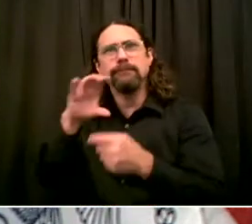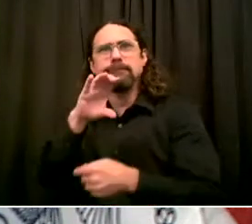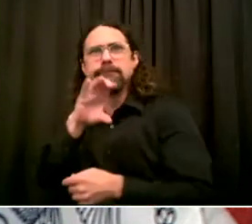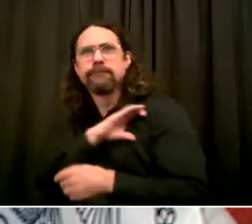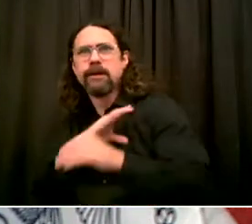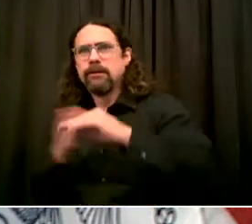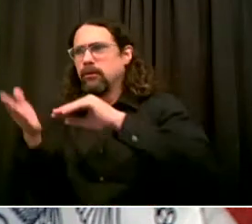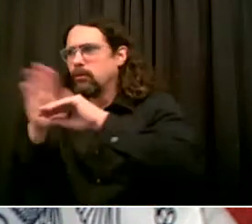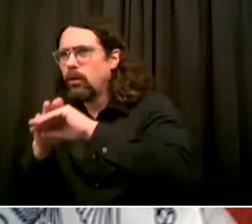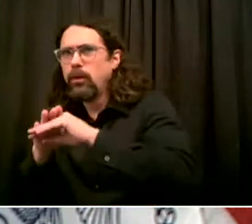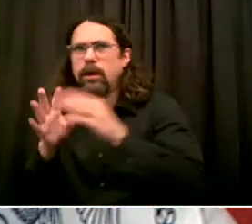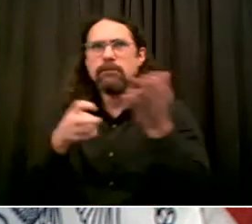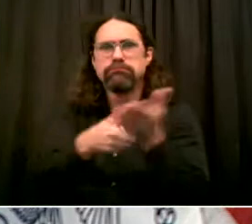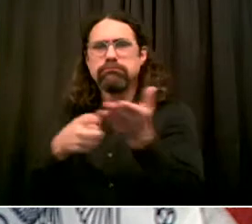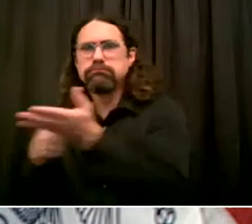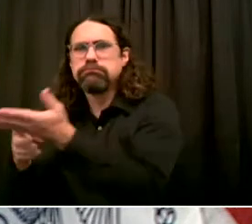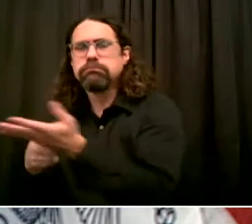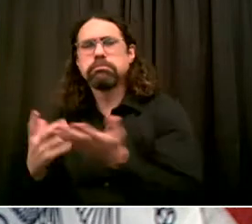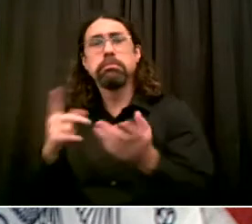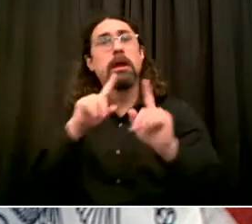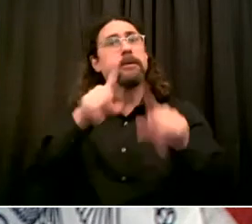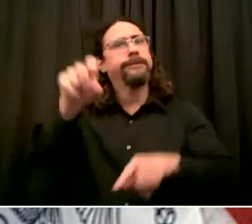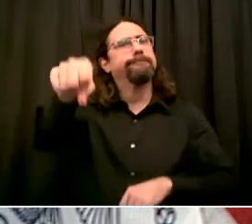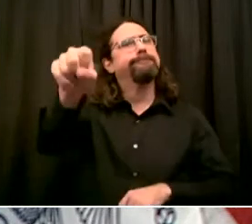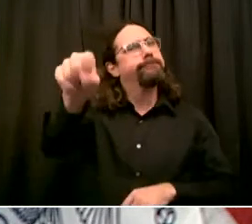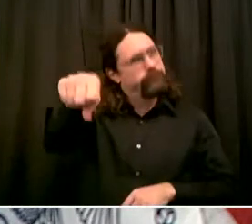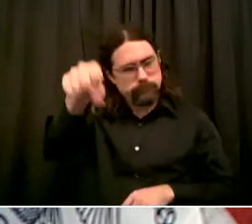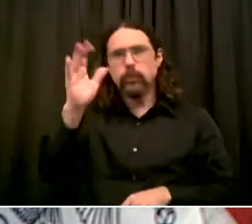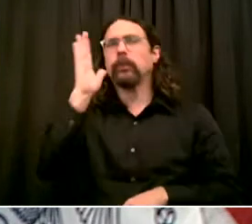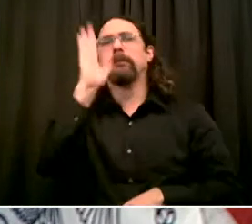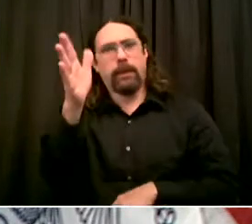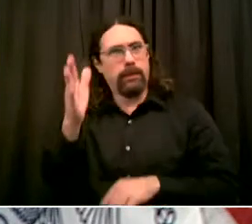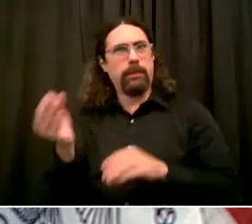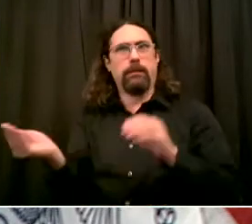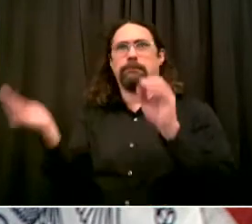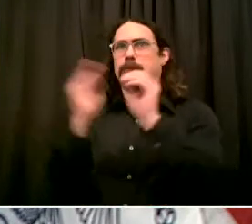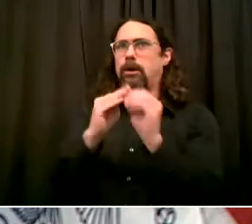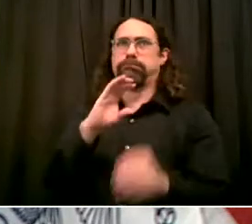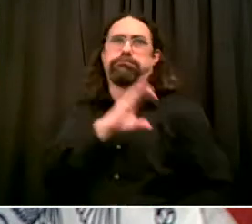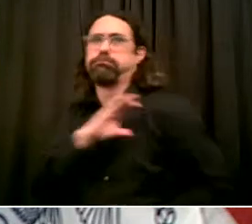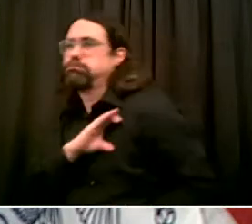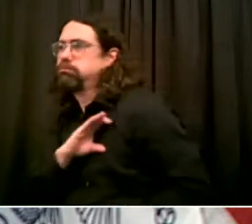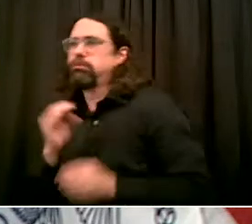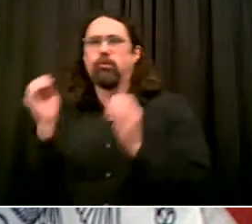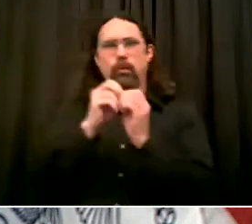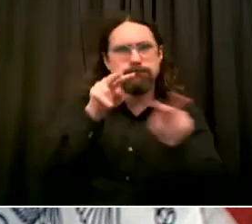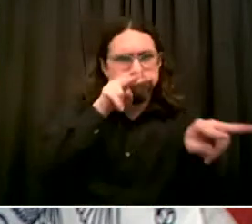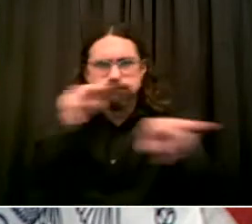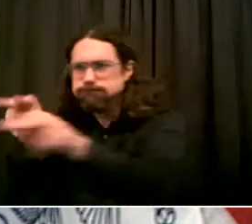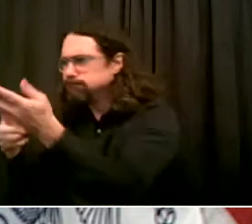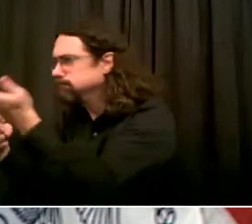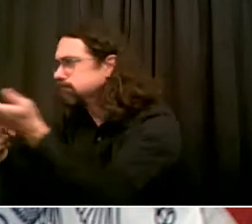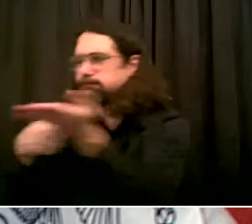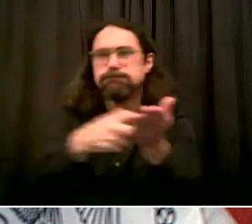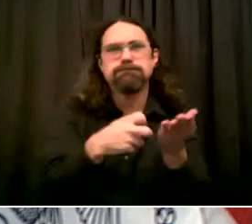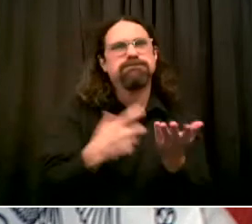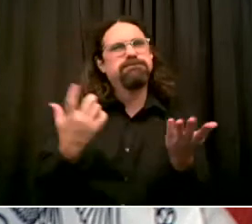MORE ENFORCEMENT. WE HAVE TO, ERIN, WE REALLY HAVE TO. I THINK PEOPLE HAHA VEGGTTOEETHN E EMSSAGE THAT QUARANTINE MATTER BUT I THINK THEY NEED